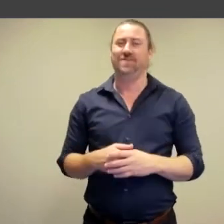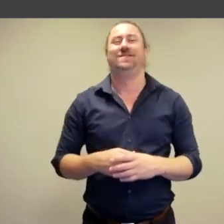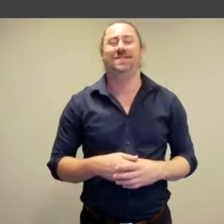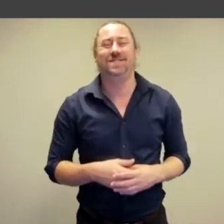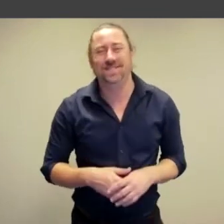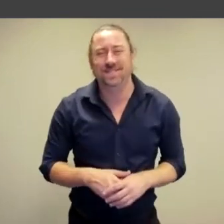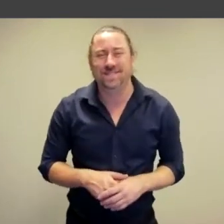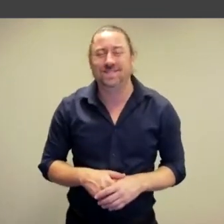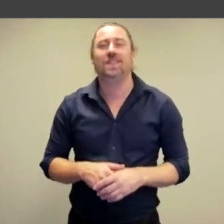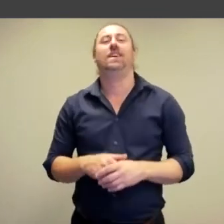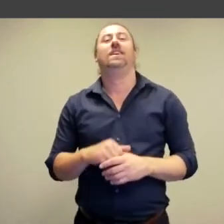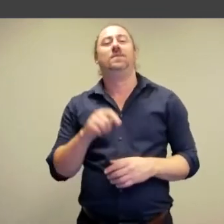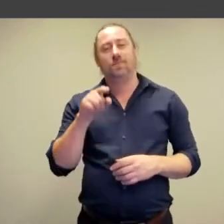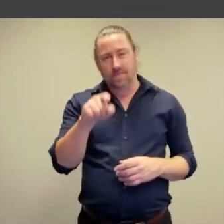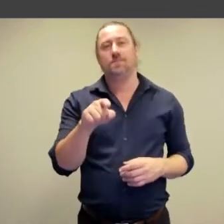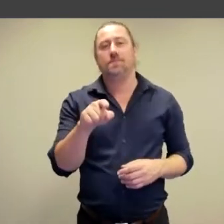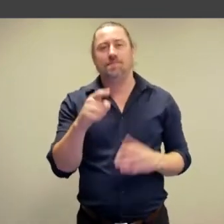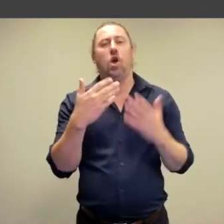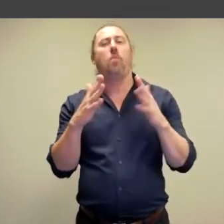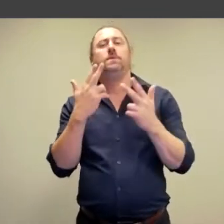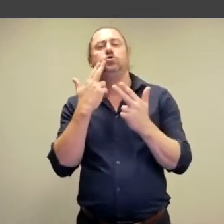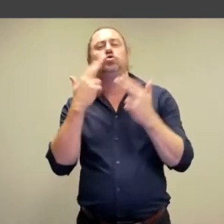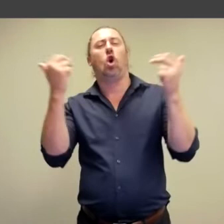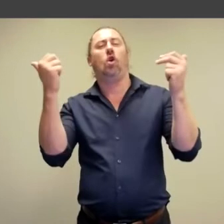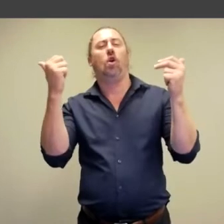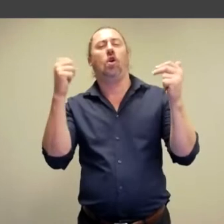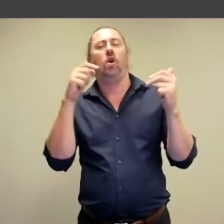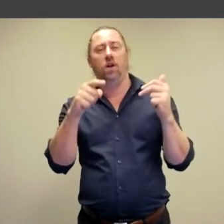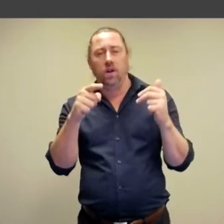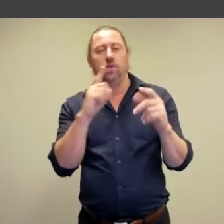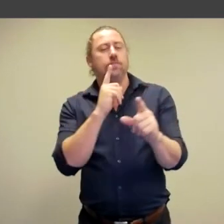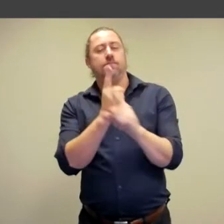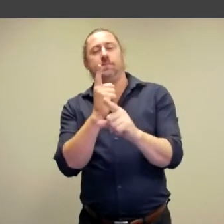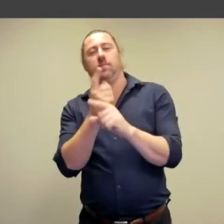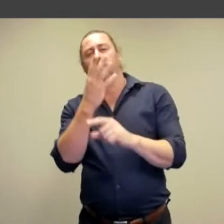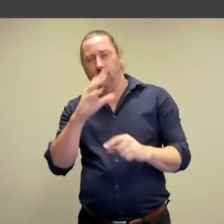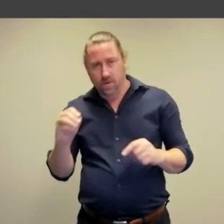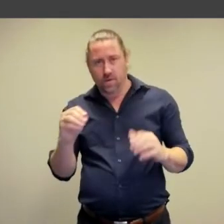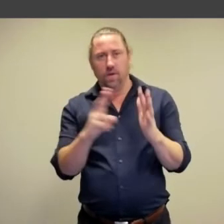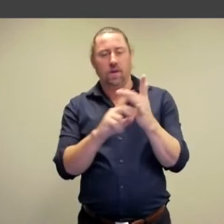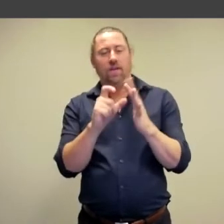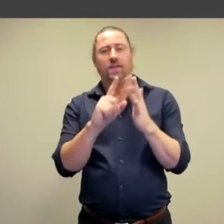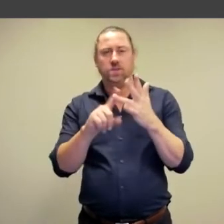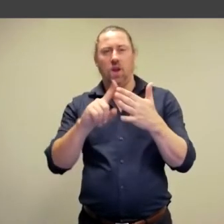these are the opening lyrics and the